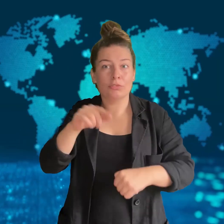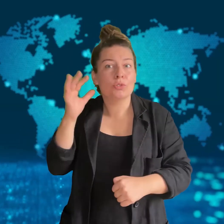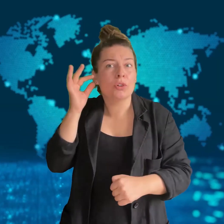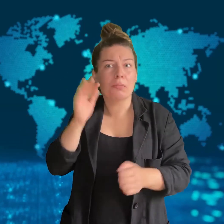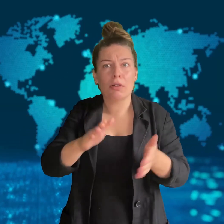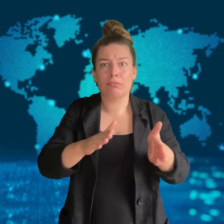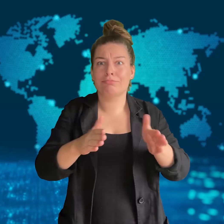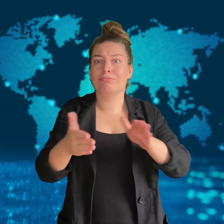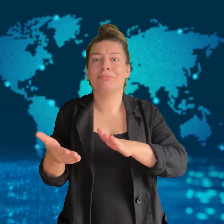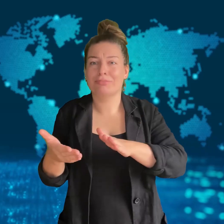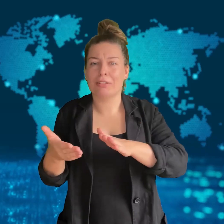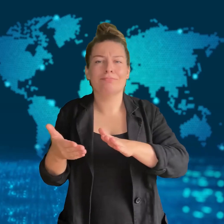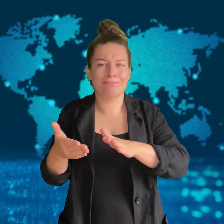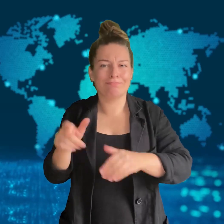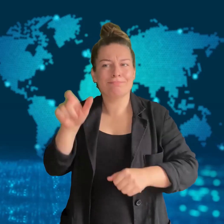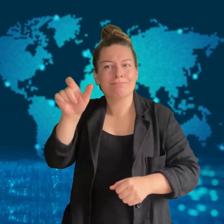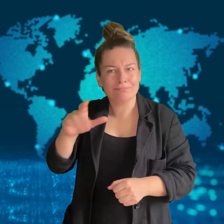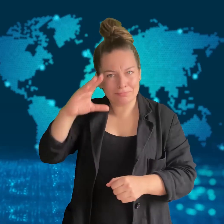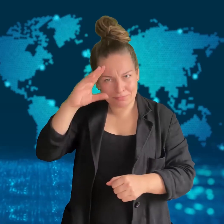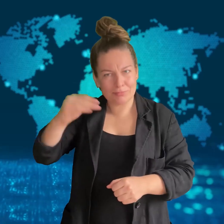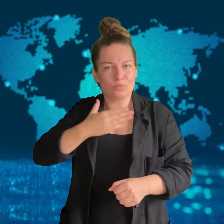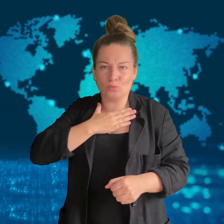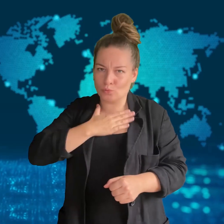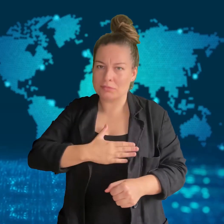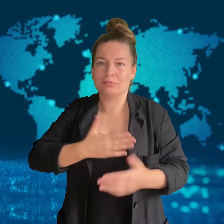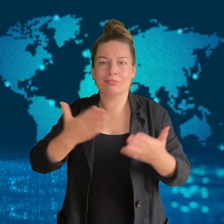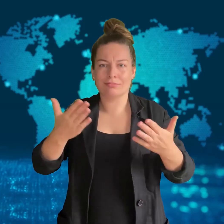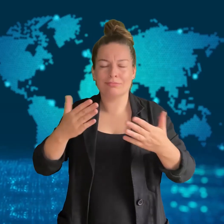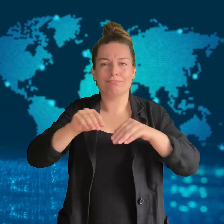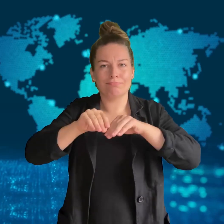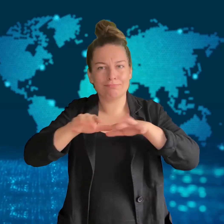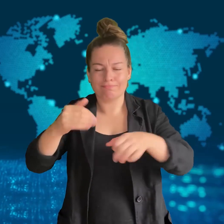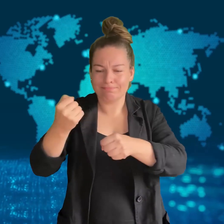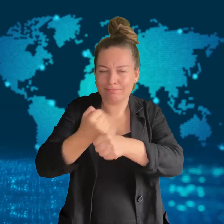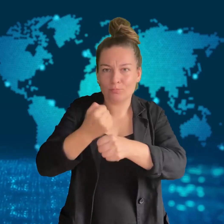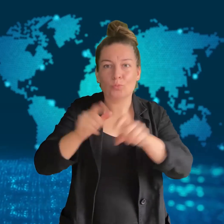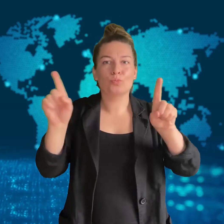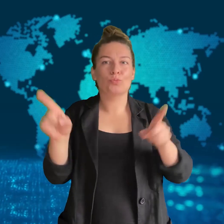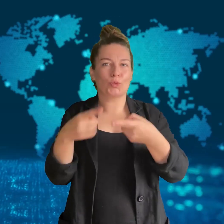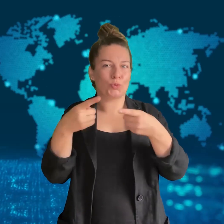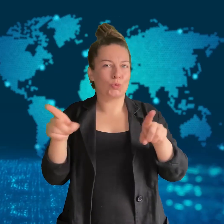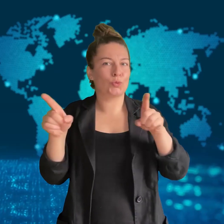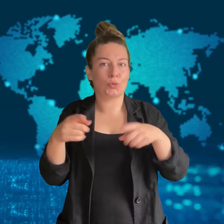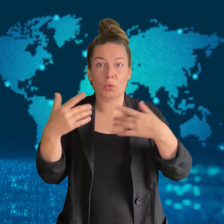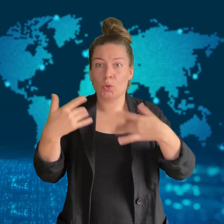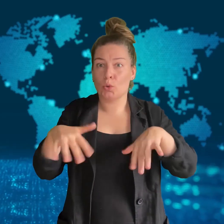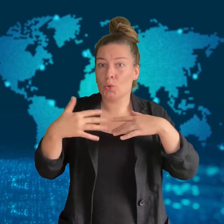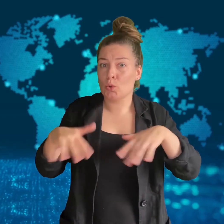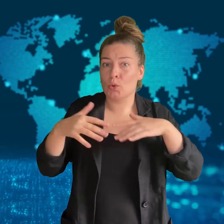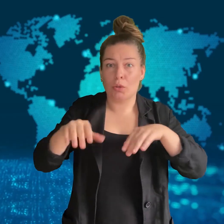not wearing her hijab properly.